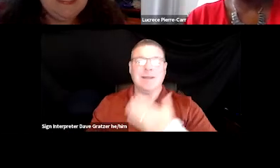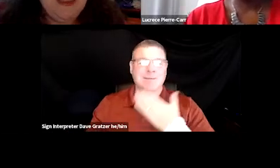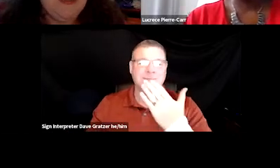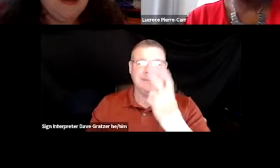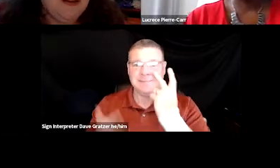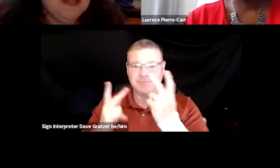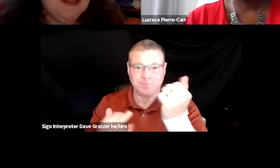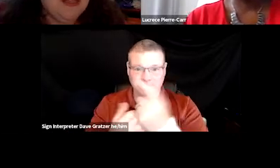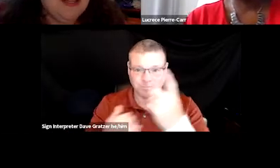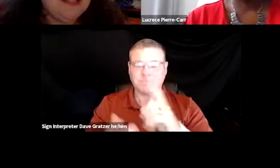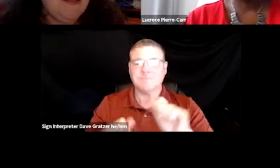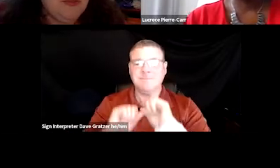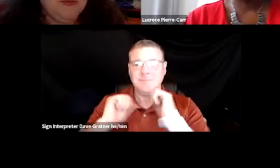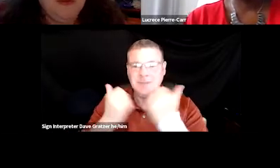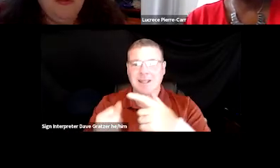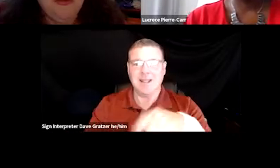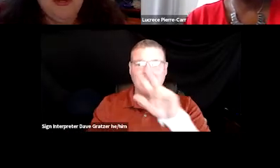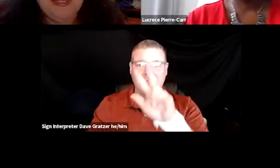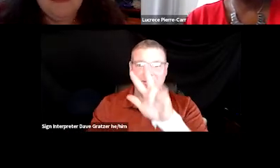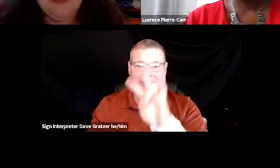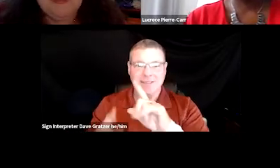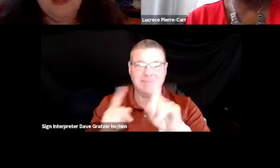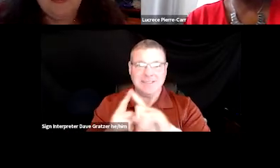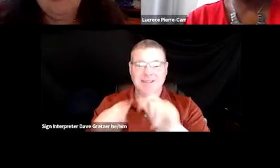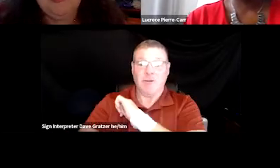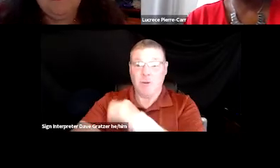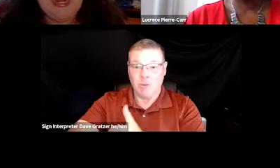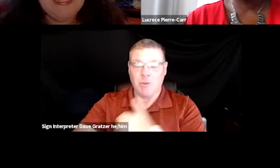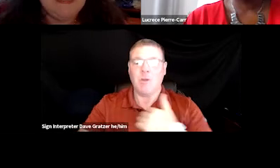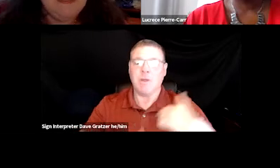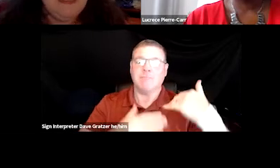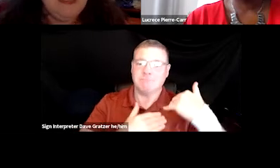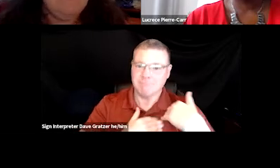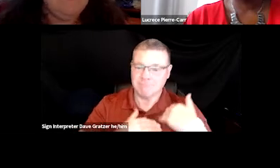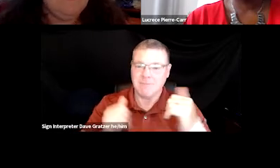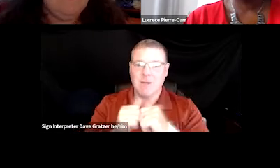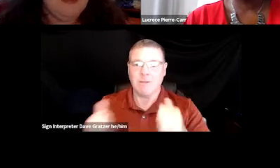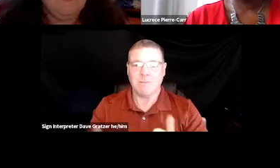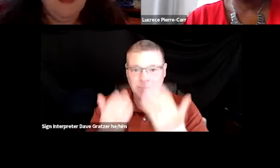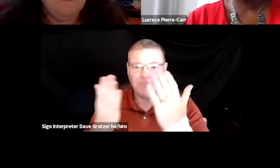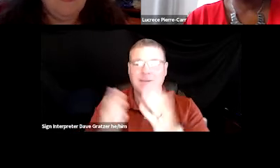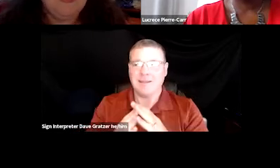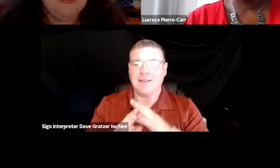And together across our 37 local mental health authorities, we are charged with providing behavioral health